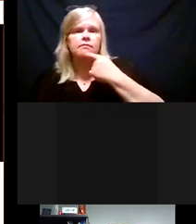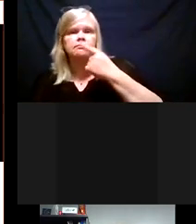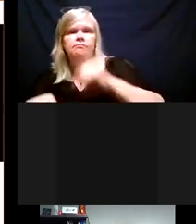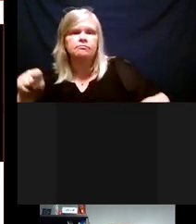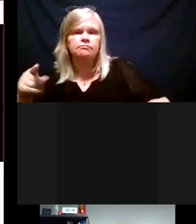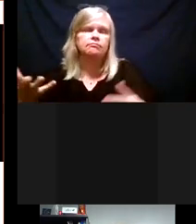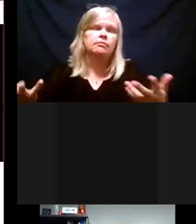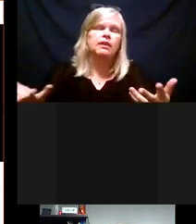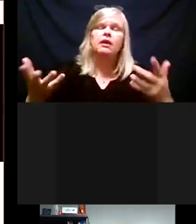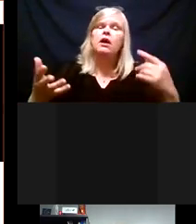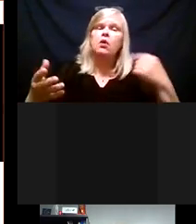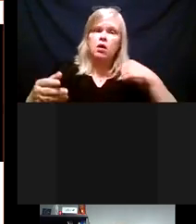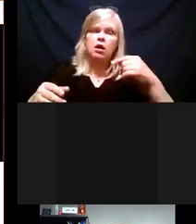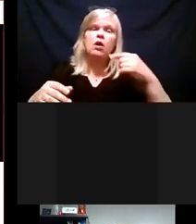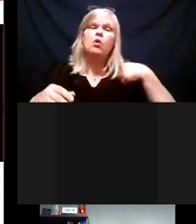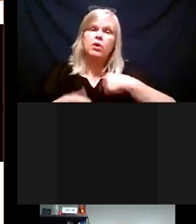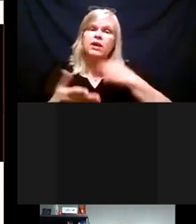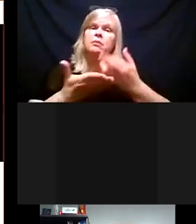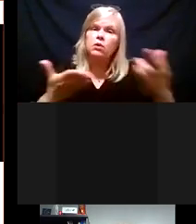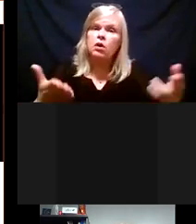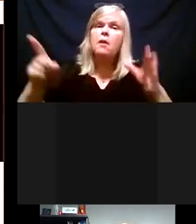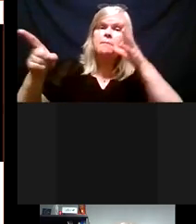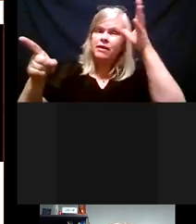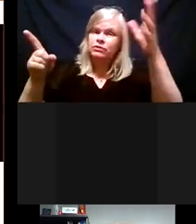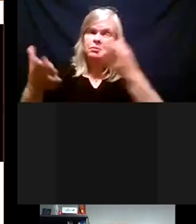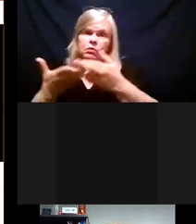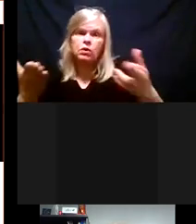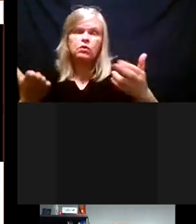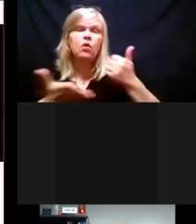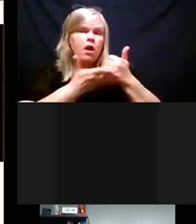MINOR CHILD. THEY CAN HELP REMIND THEIR CHILD